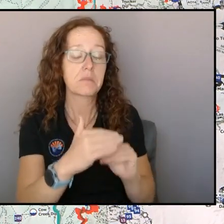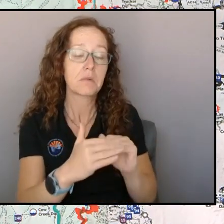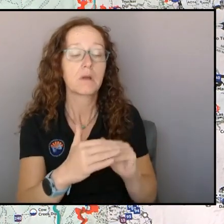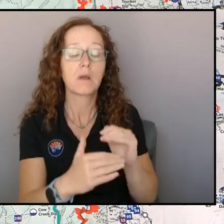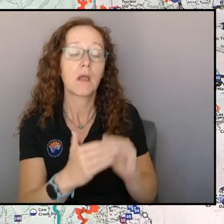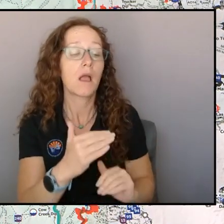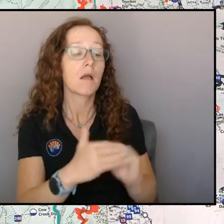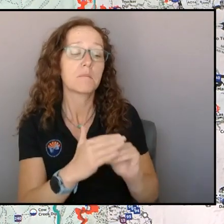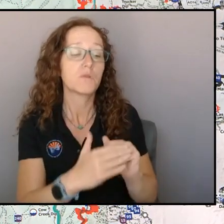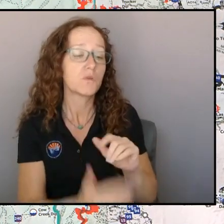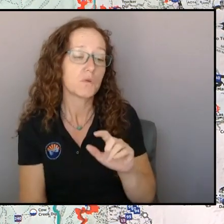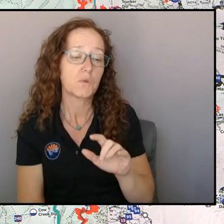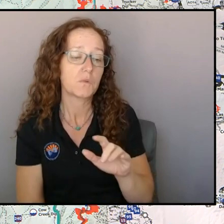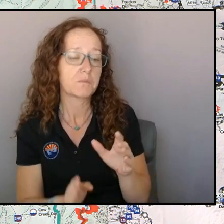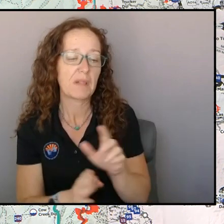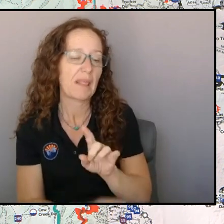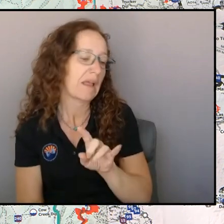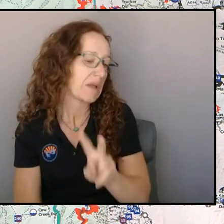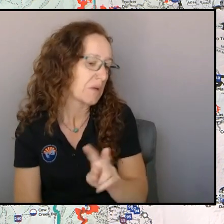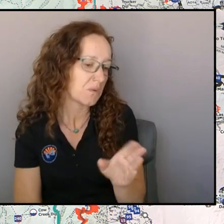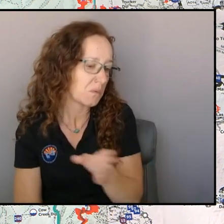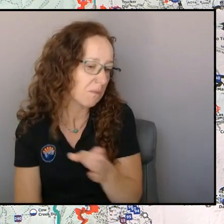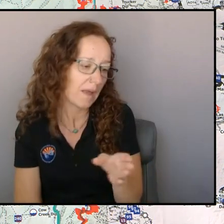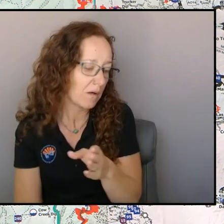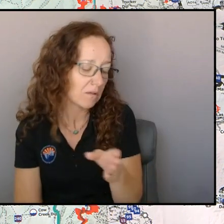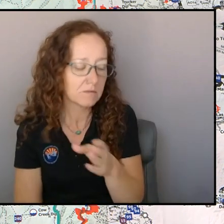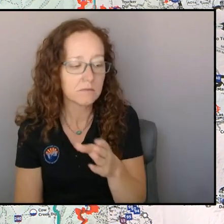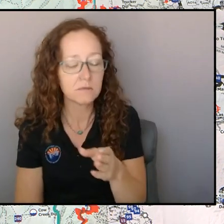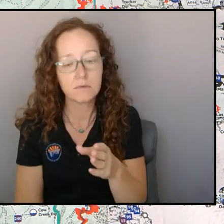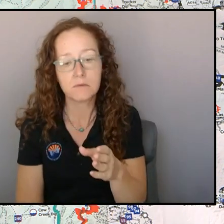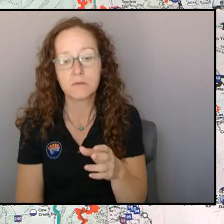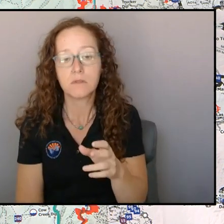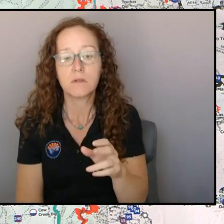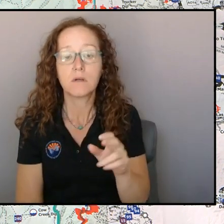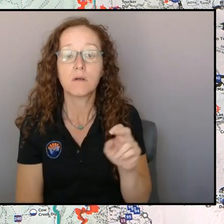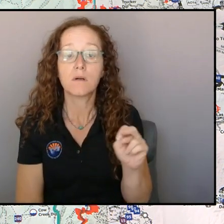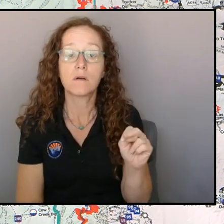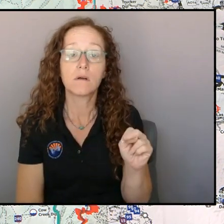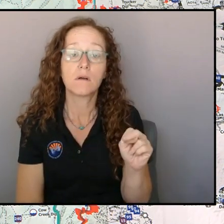around the Northeast Highlands but not so much here at Hermits